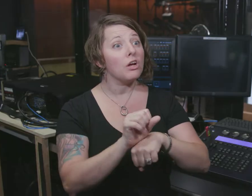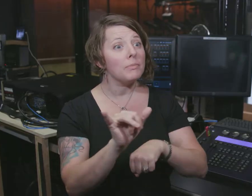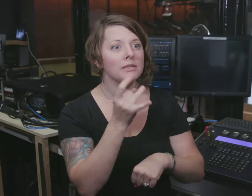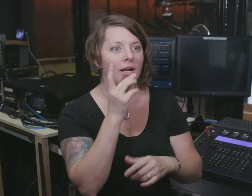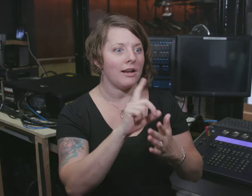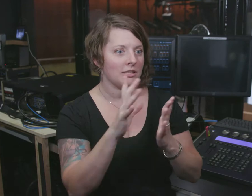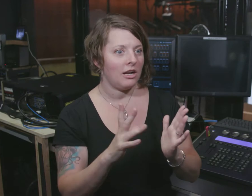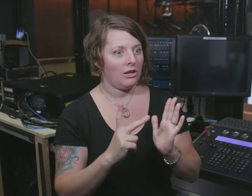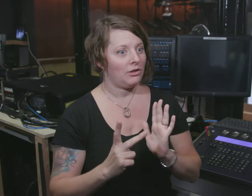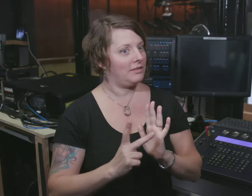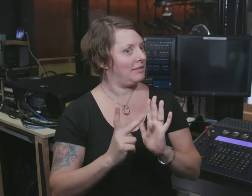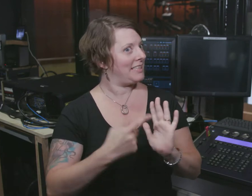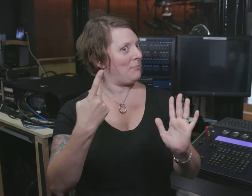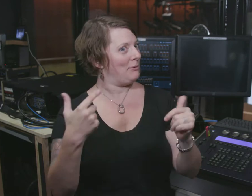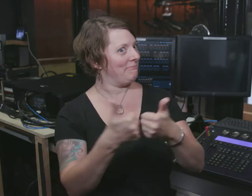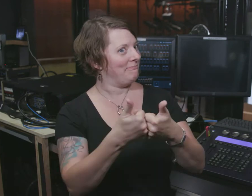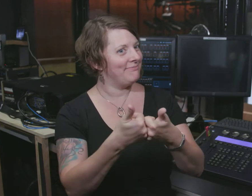So, my job as a lighting designer is a double challenge!